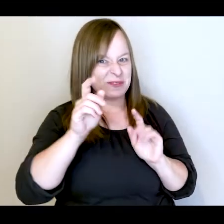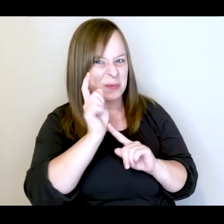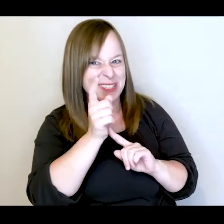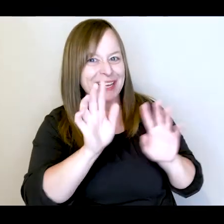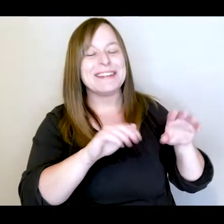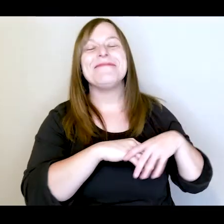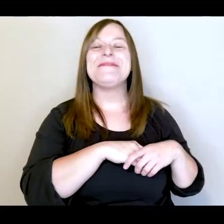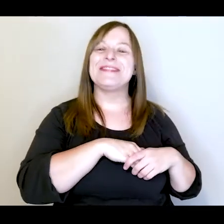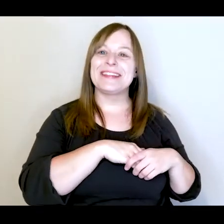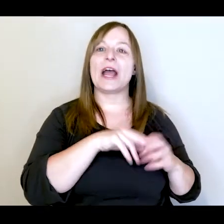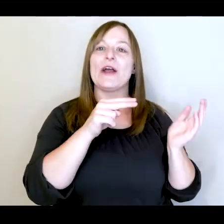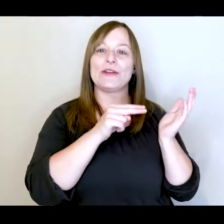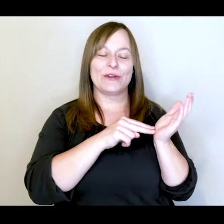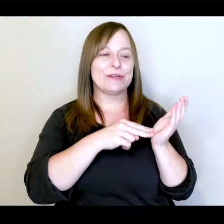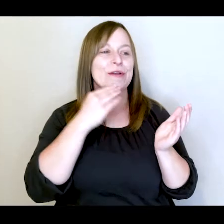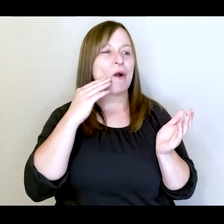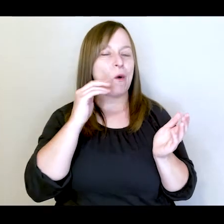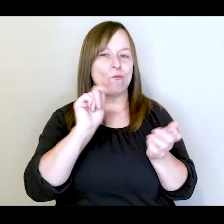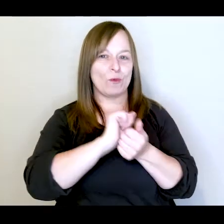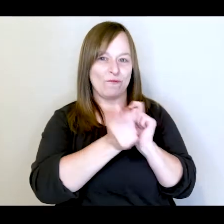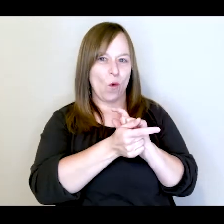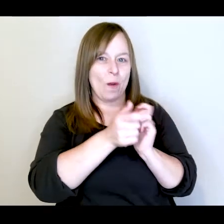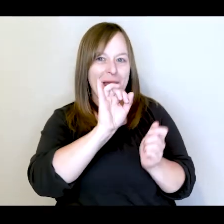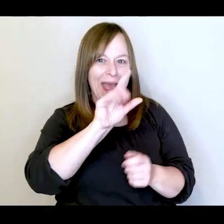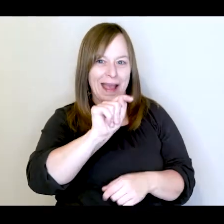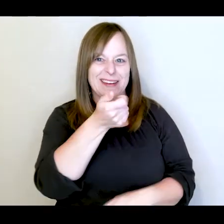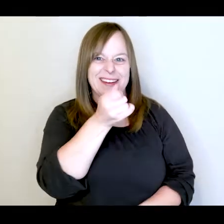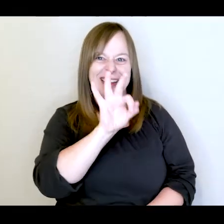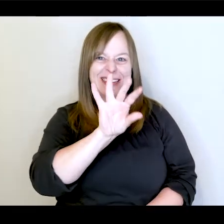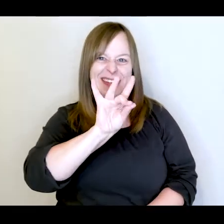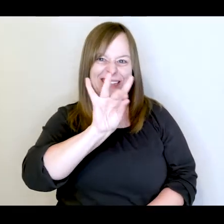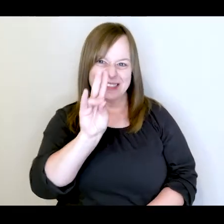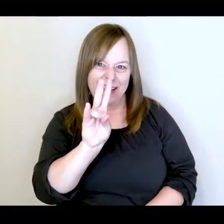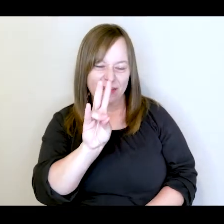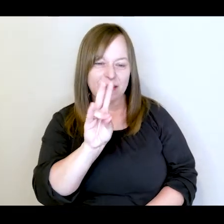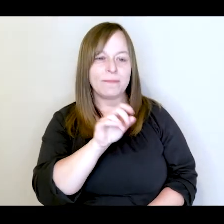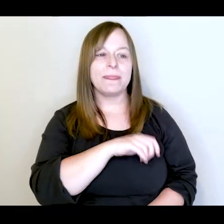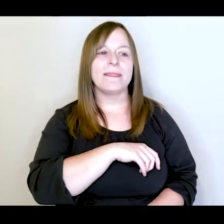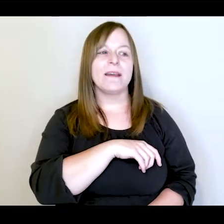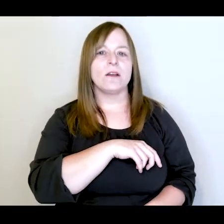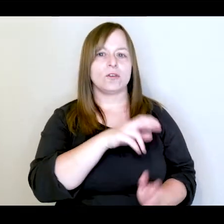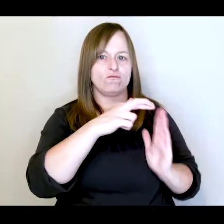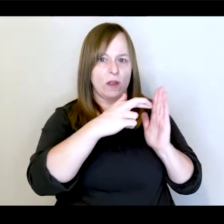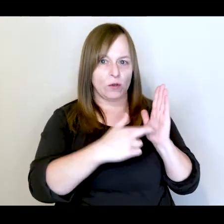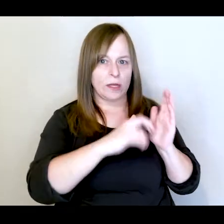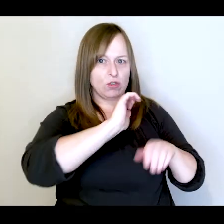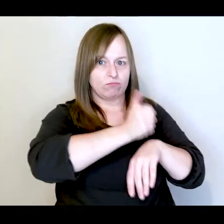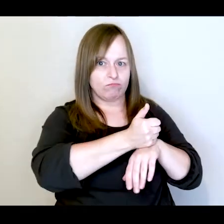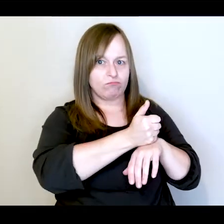a second. So, it's the Nursing Home Reform Act of 1987 and there's regulations that